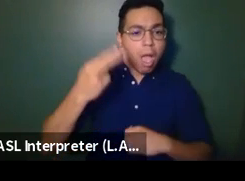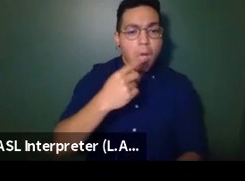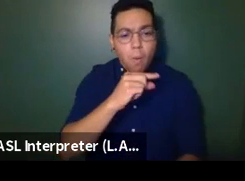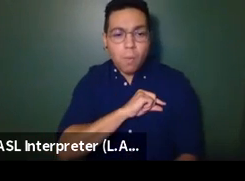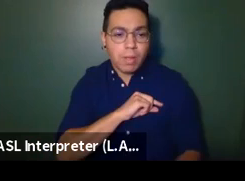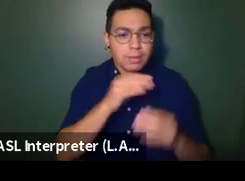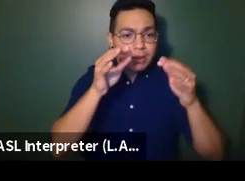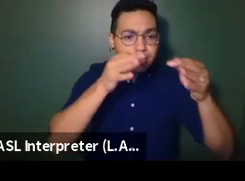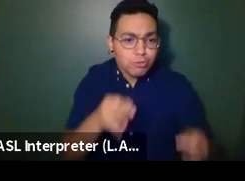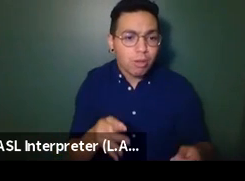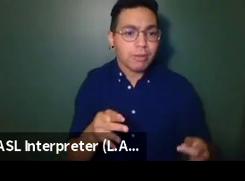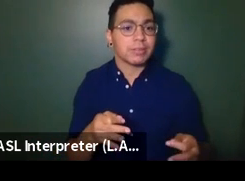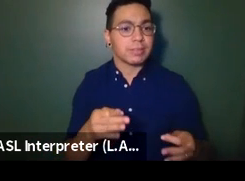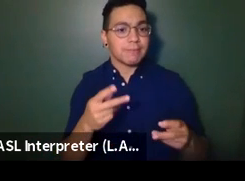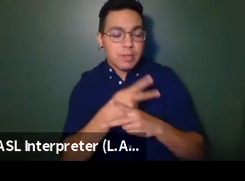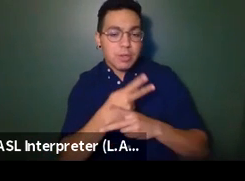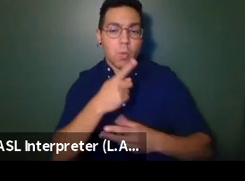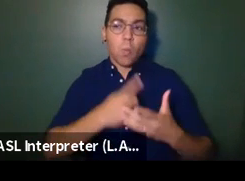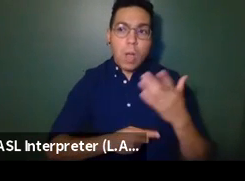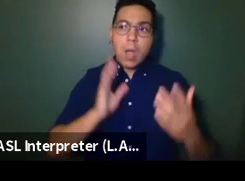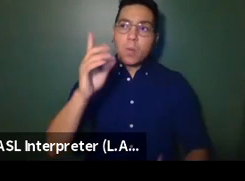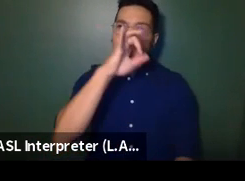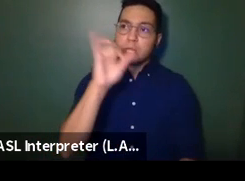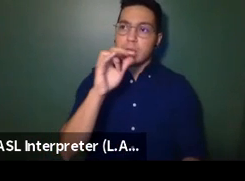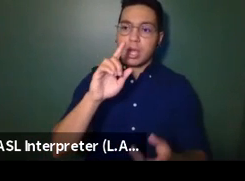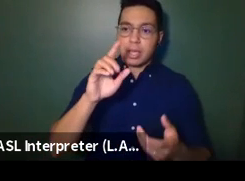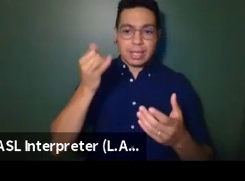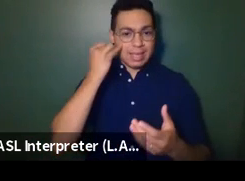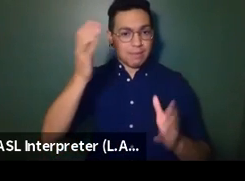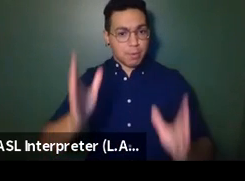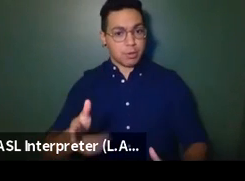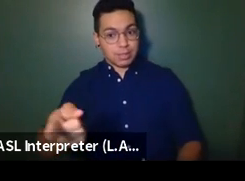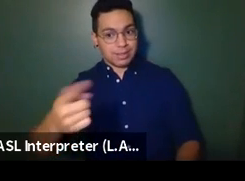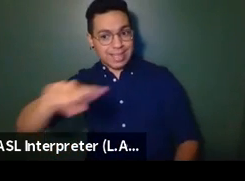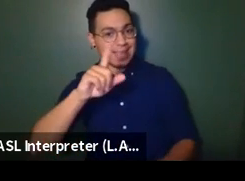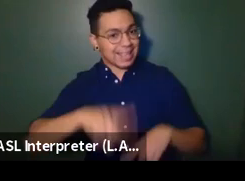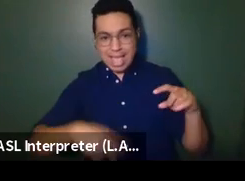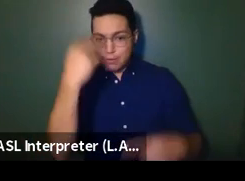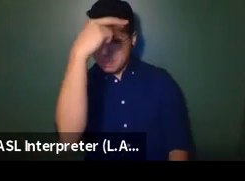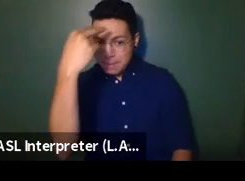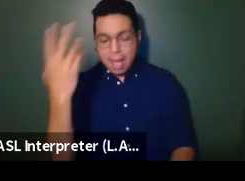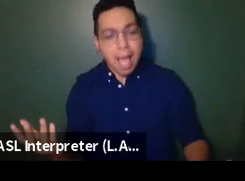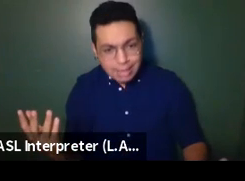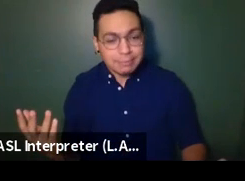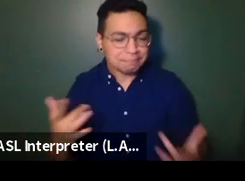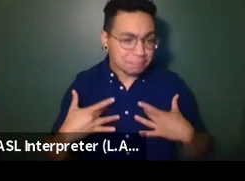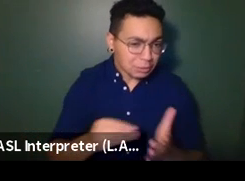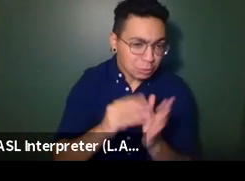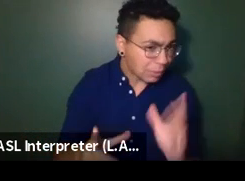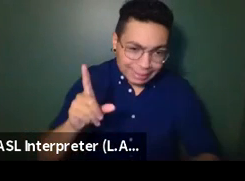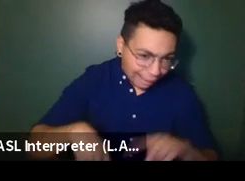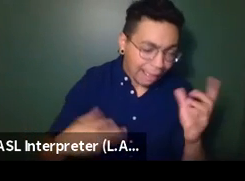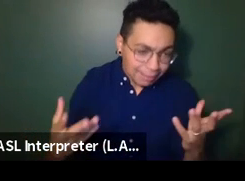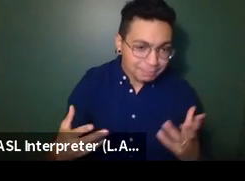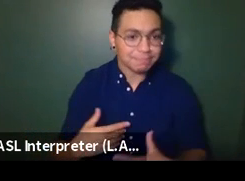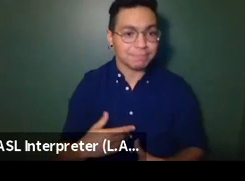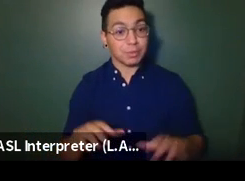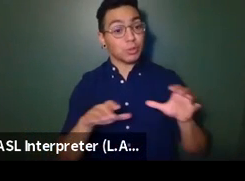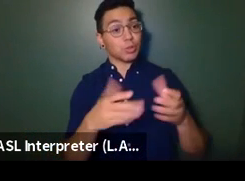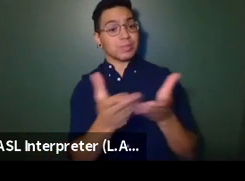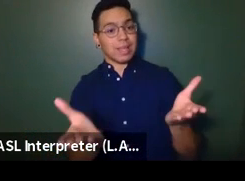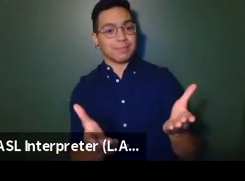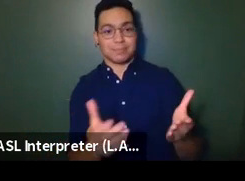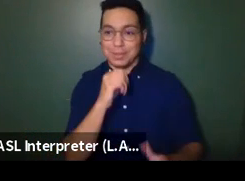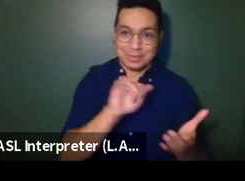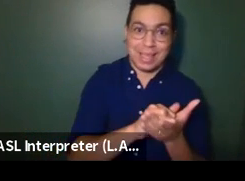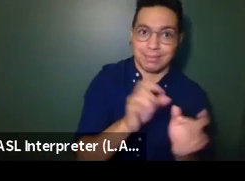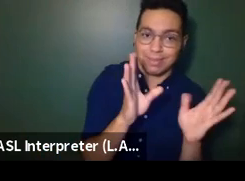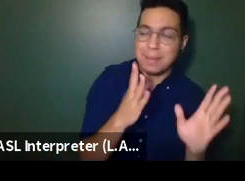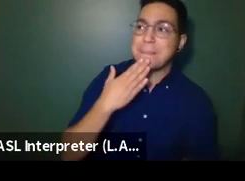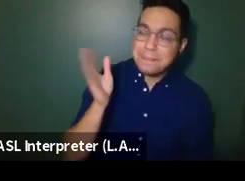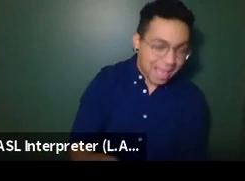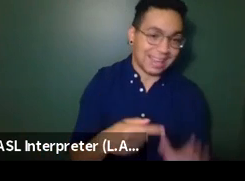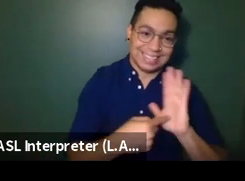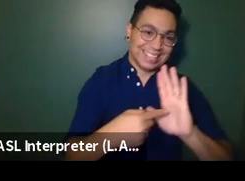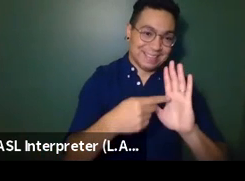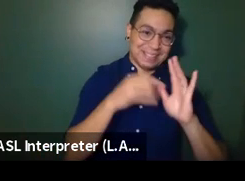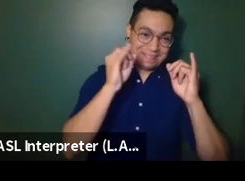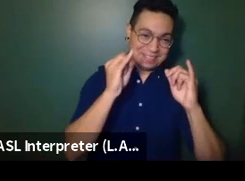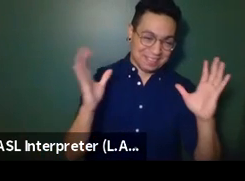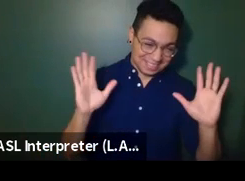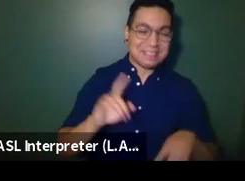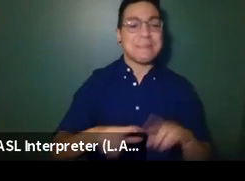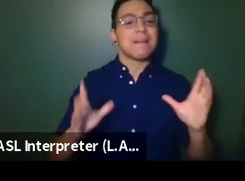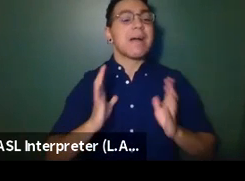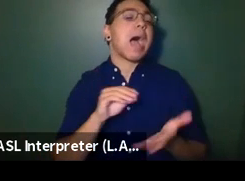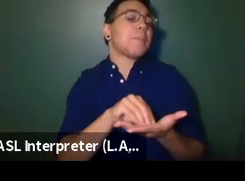Katherine Livick - ESD 112: what this might look like to a person who doesn't already know what I'm thinking, which is how my students are going to operate. Do stuff! Don't do that. That's terrible. That is a terrible example of instructions. But that's what I'm putting in the box just for now.